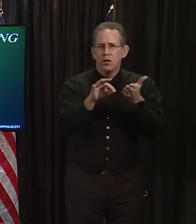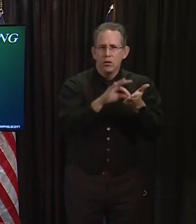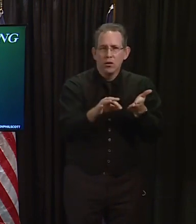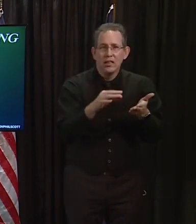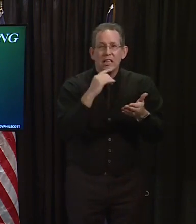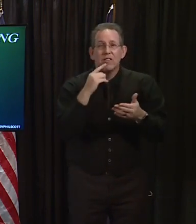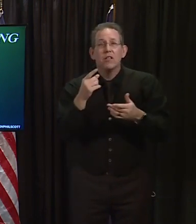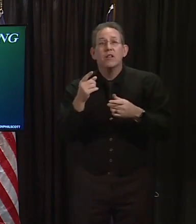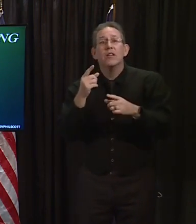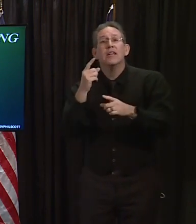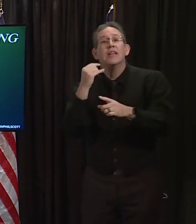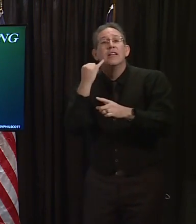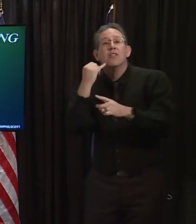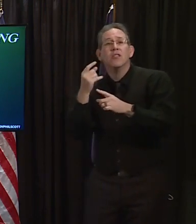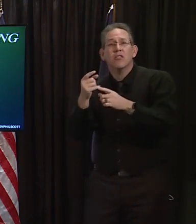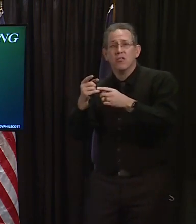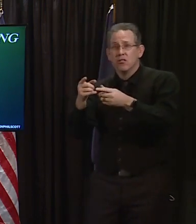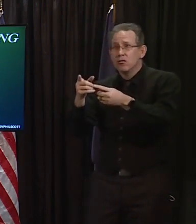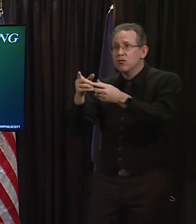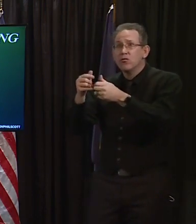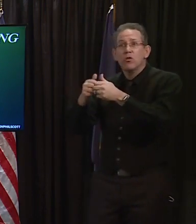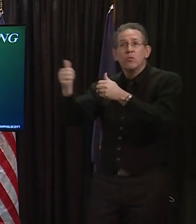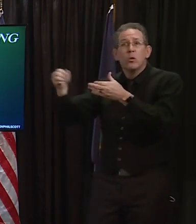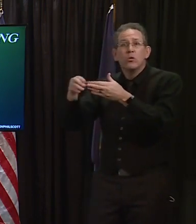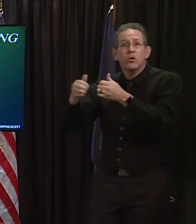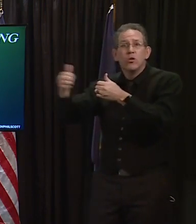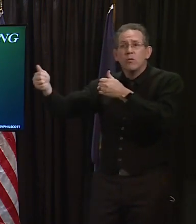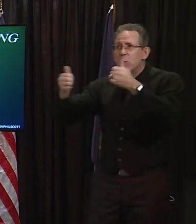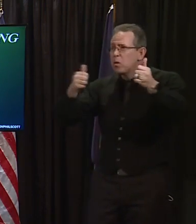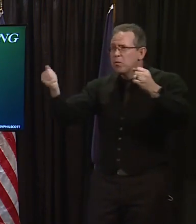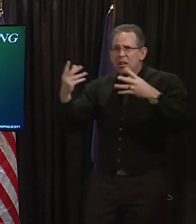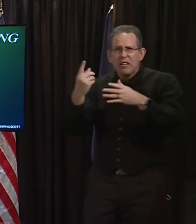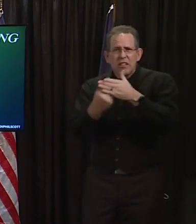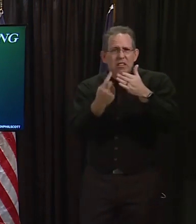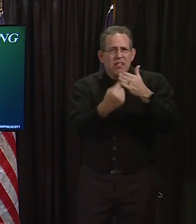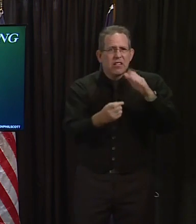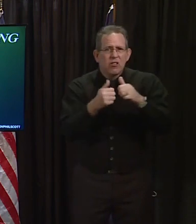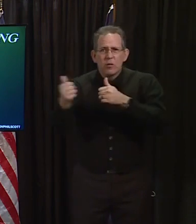This means schools are either open or closed if they are closed more days